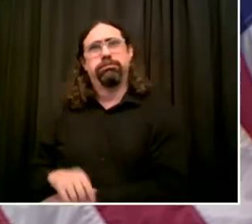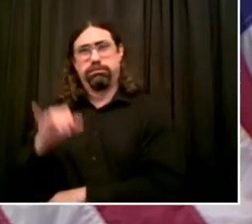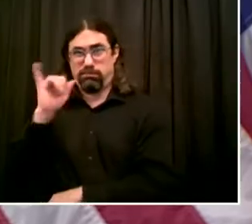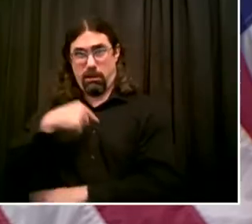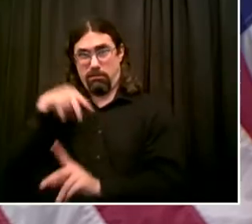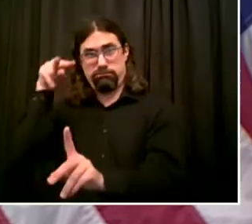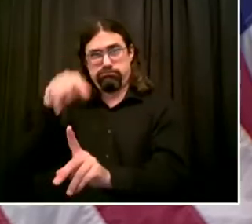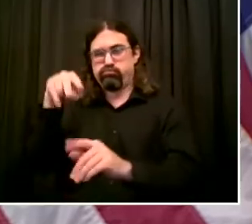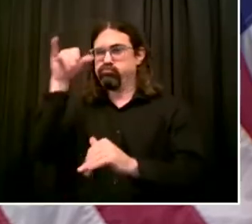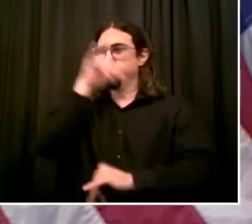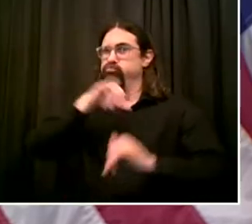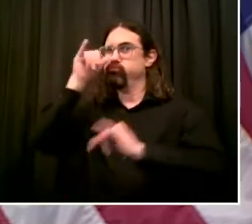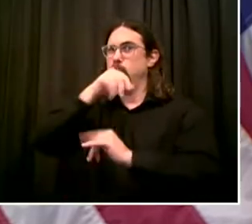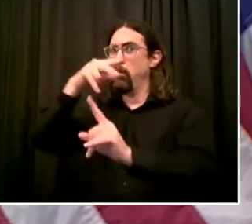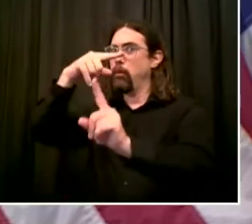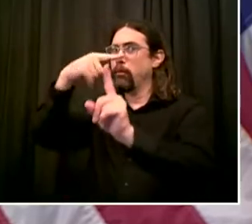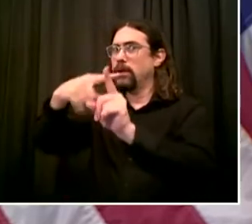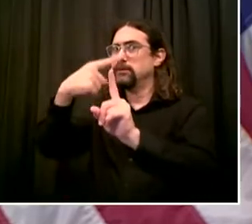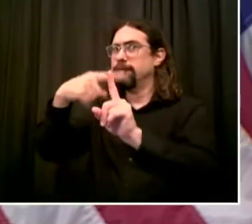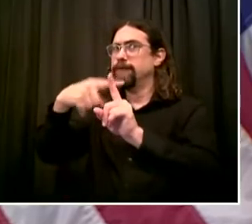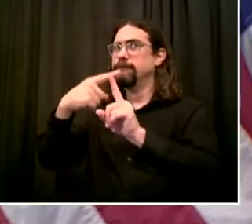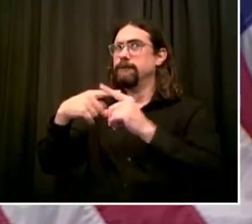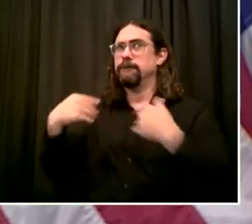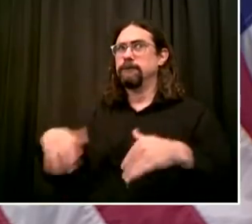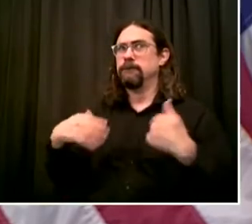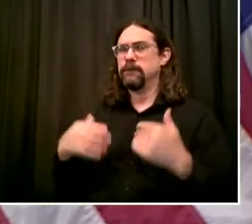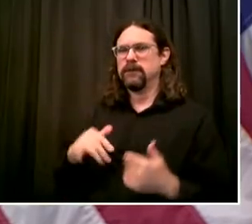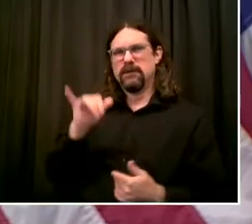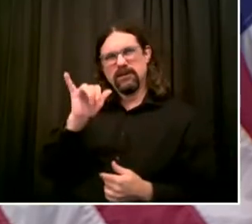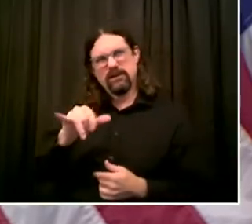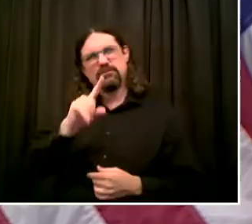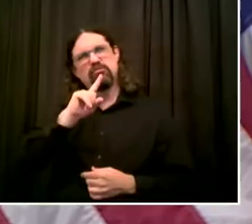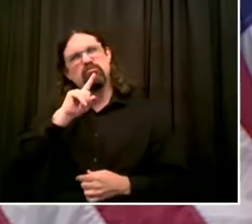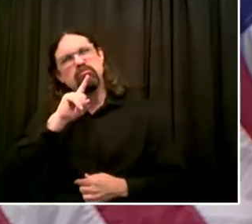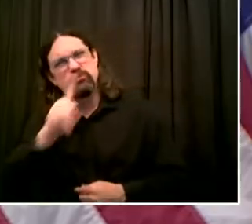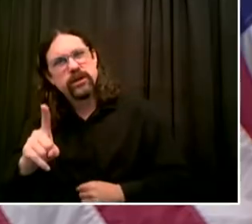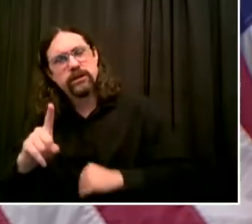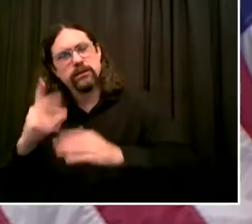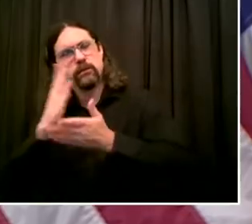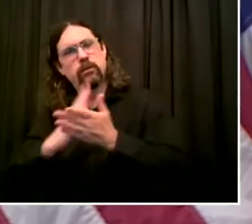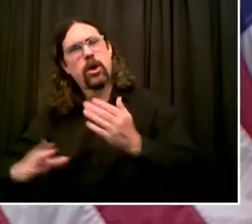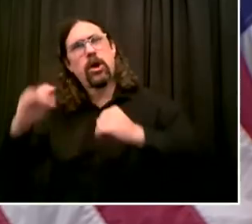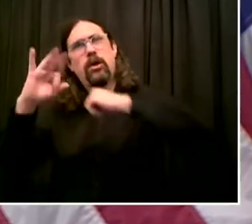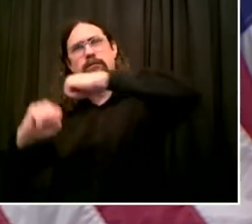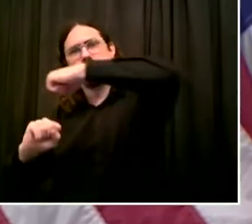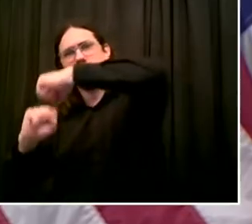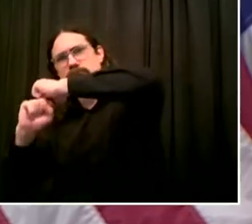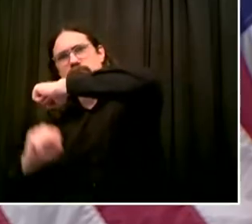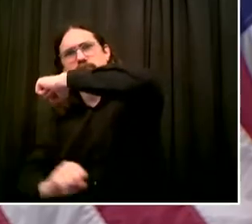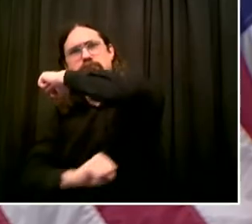AROUND THE CITY. SO HATT IS SOMETHING I THINK IS SO IMPORTANT.